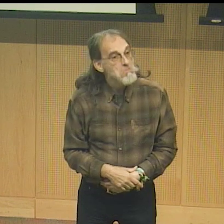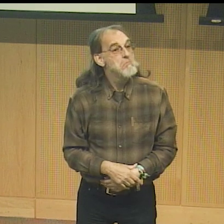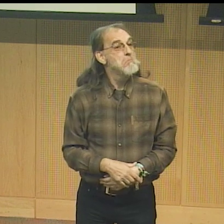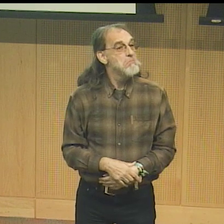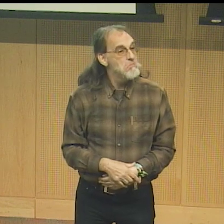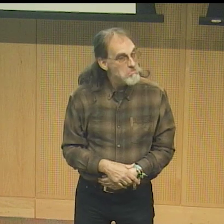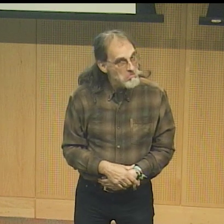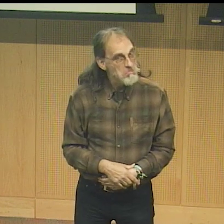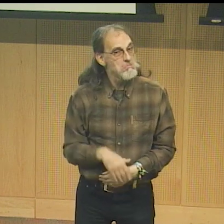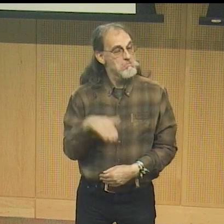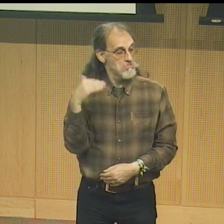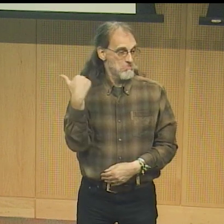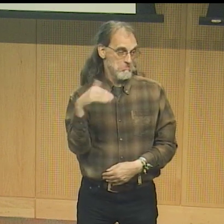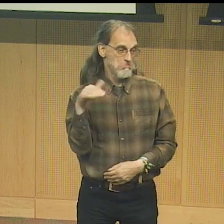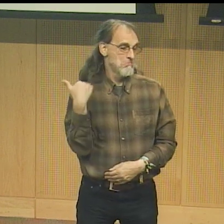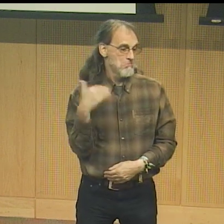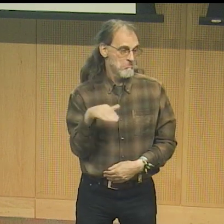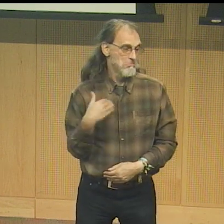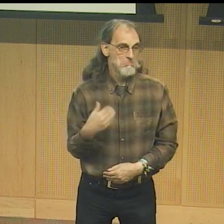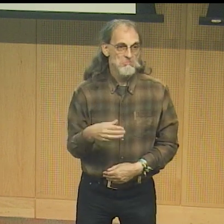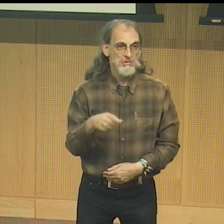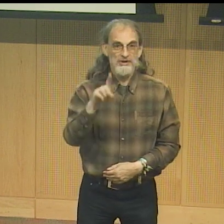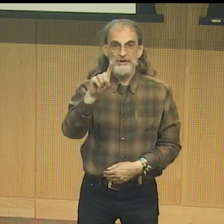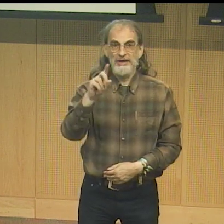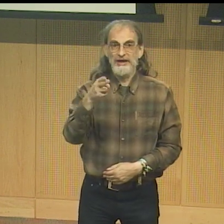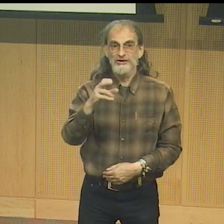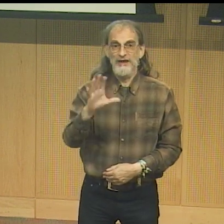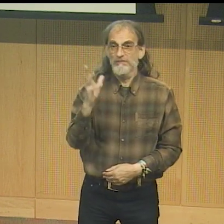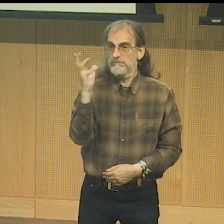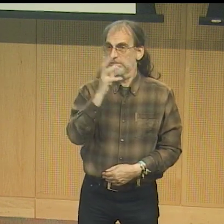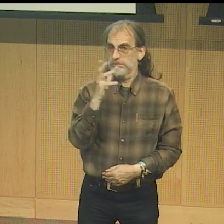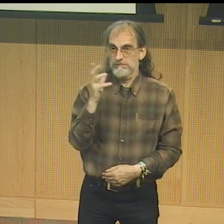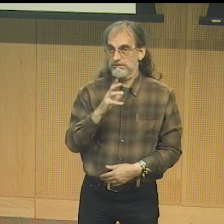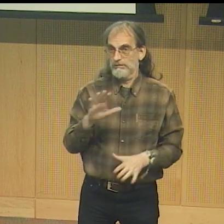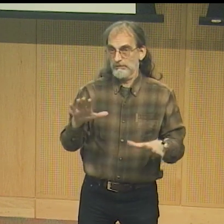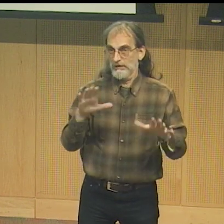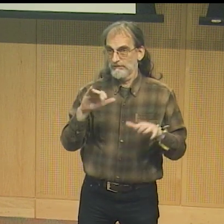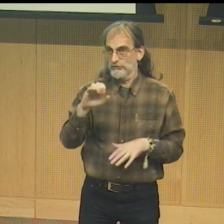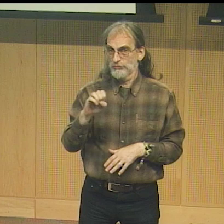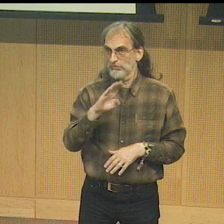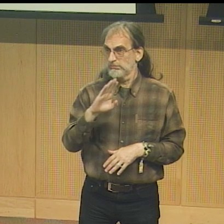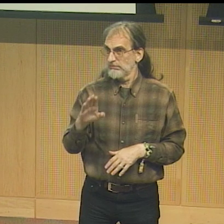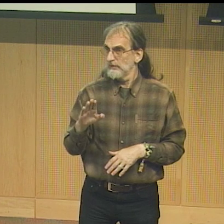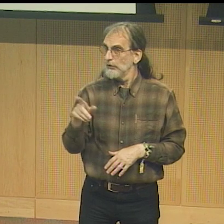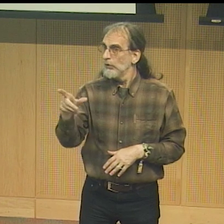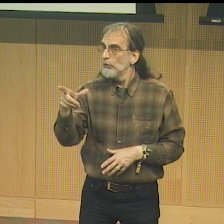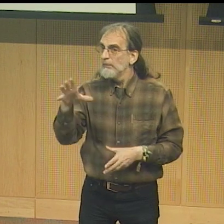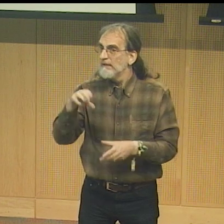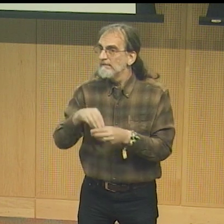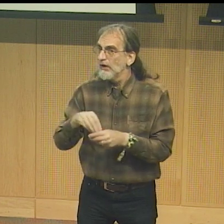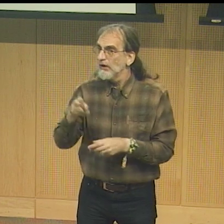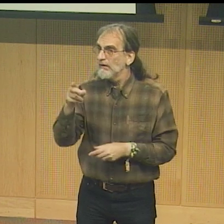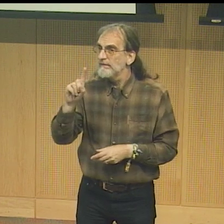We've had some very interesting developments in Deafhood-- Deafhood Foundation.